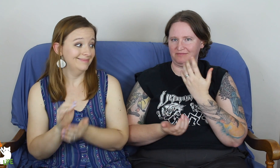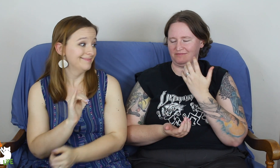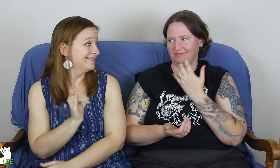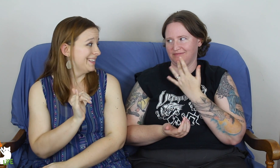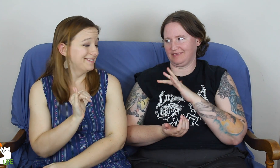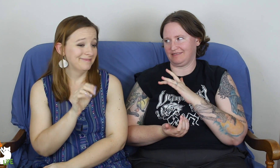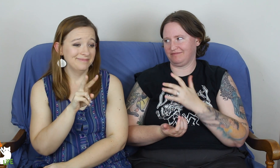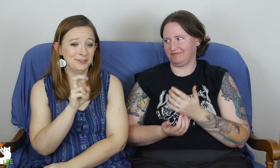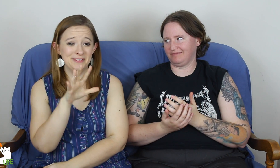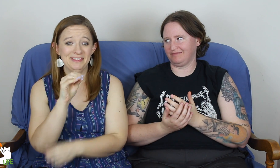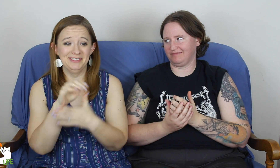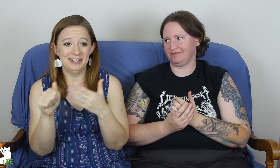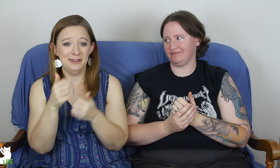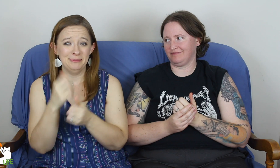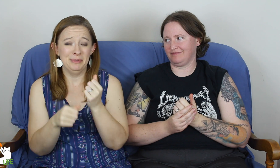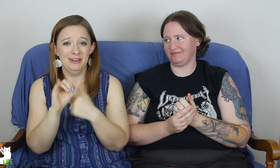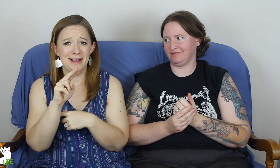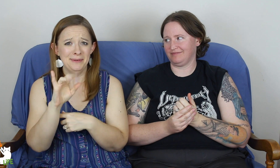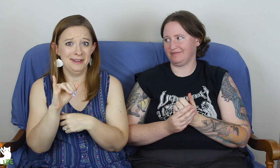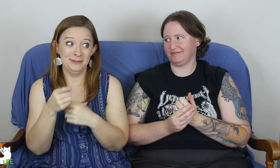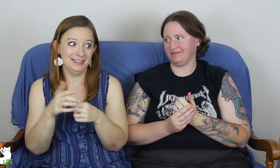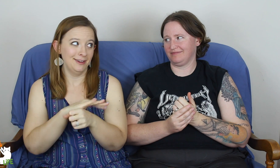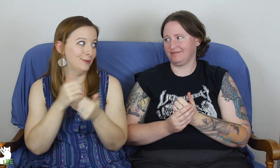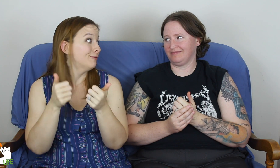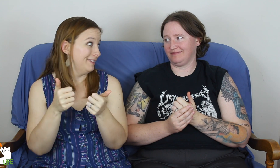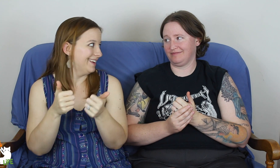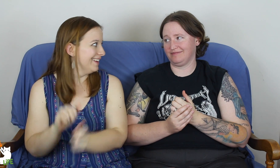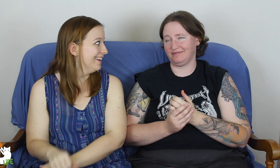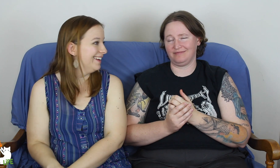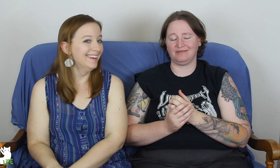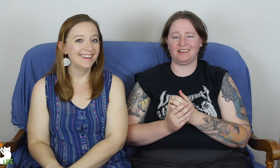[JI] Right, it's really nice because it's like $250 per IUI, so if it's covered, awesome!